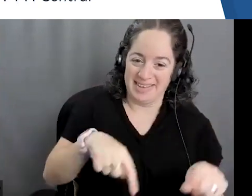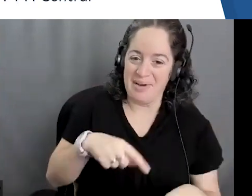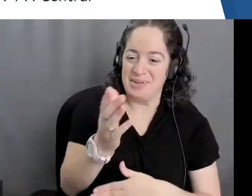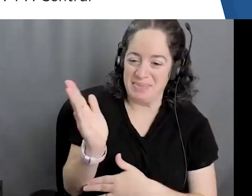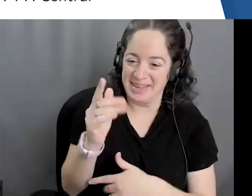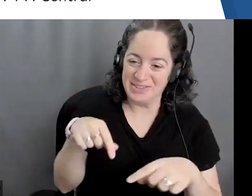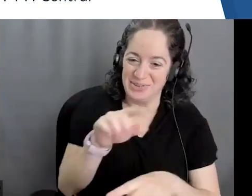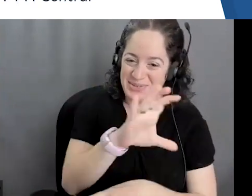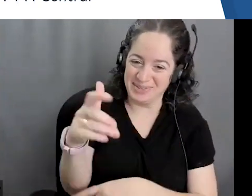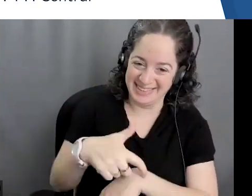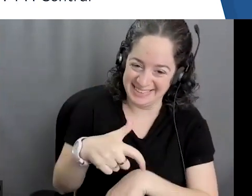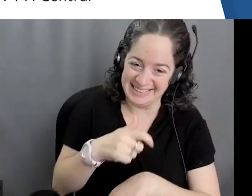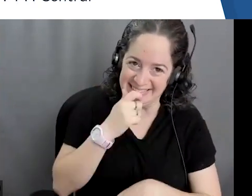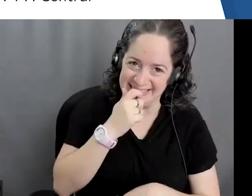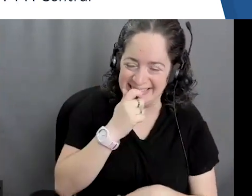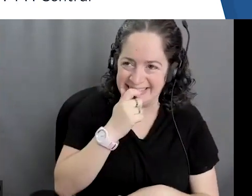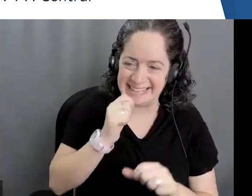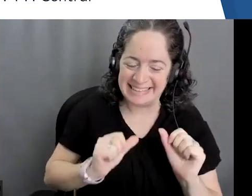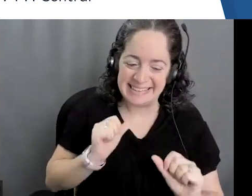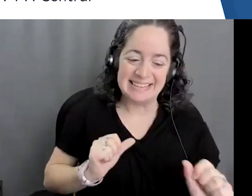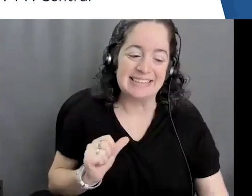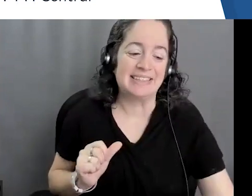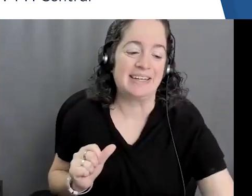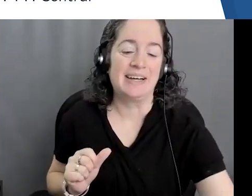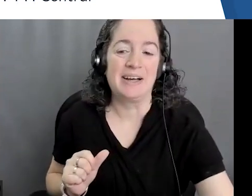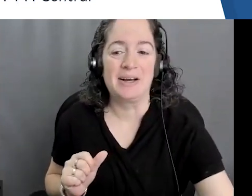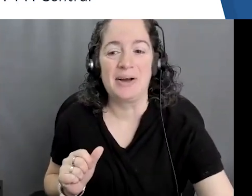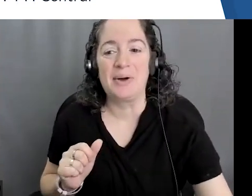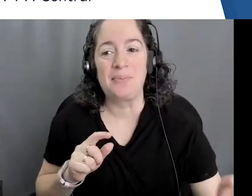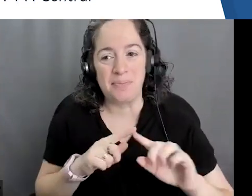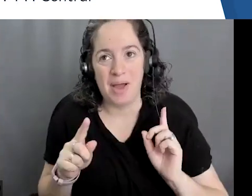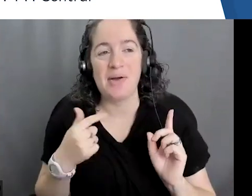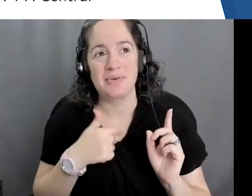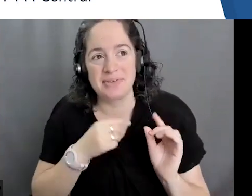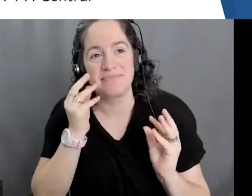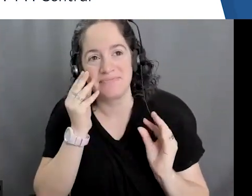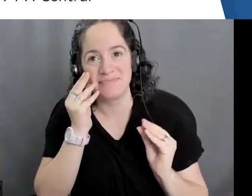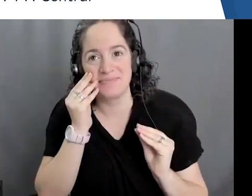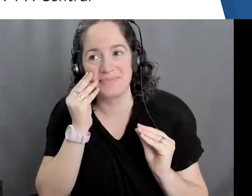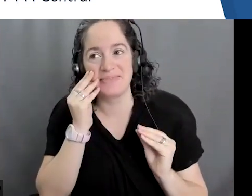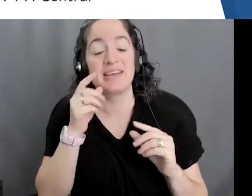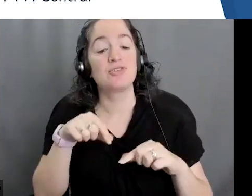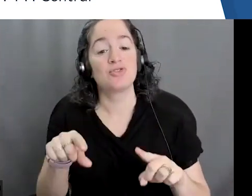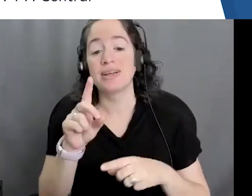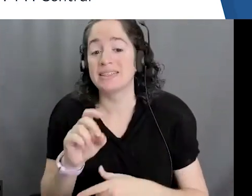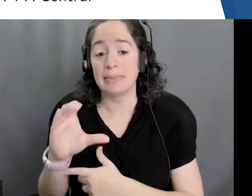but we were talking internally about some of the challenges and December is a good time to do planning for the next year.